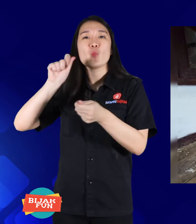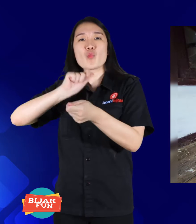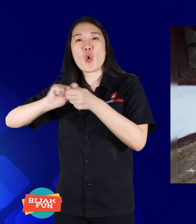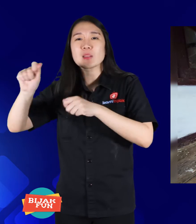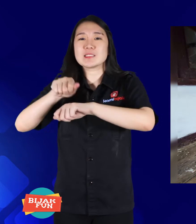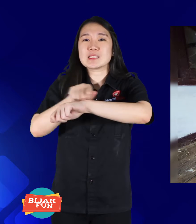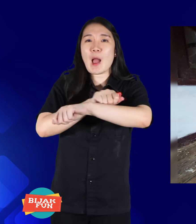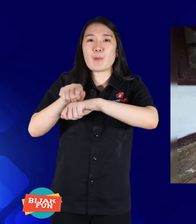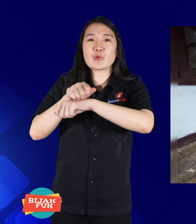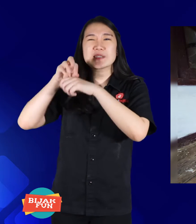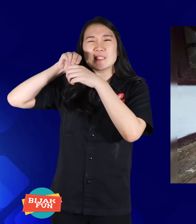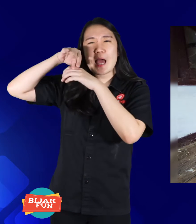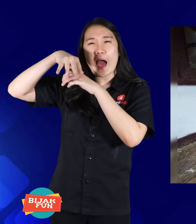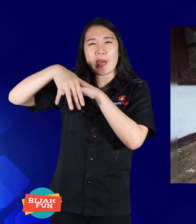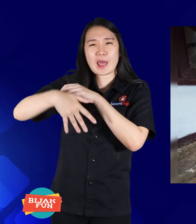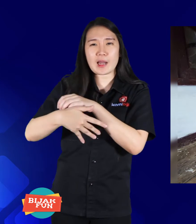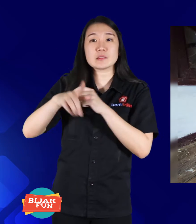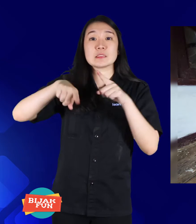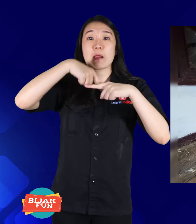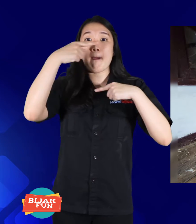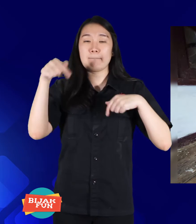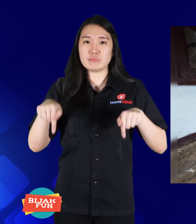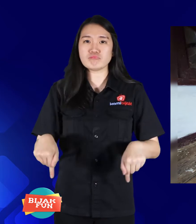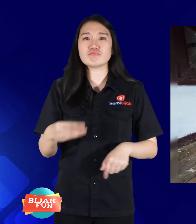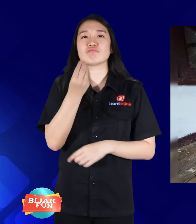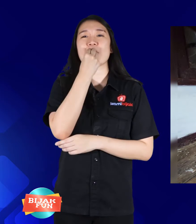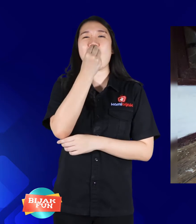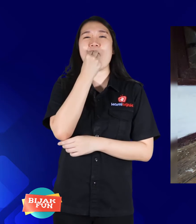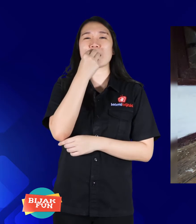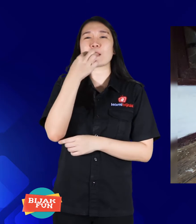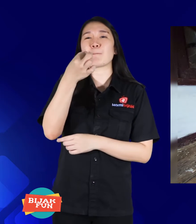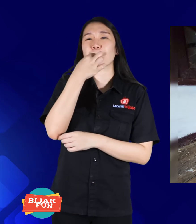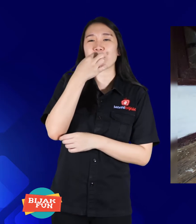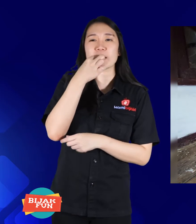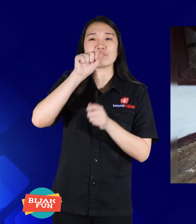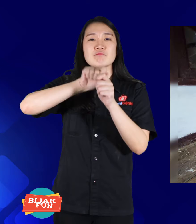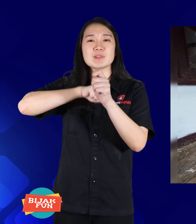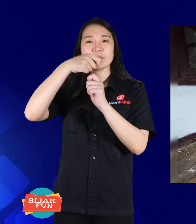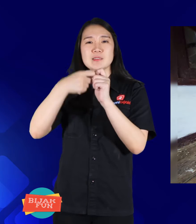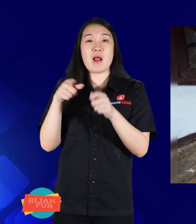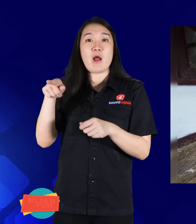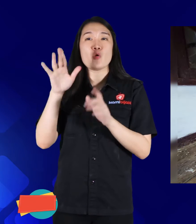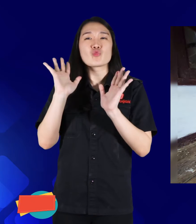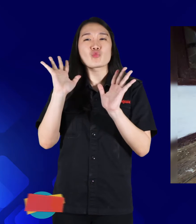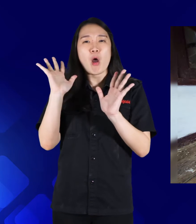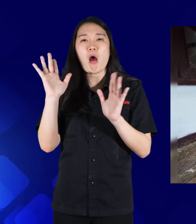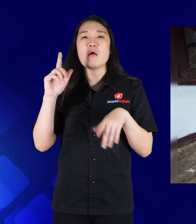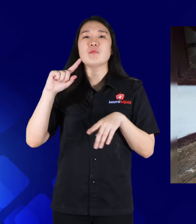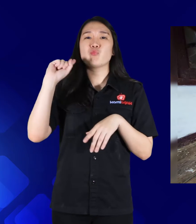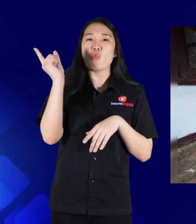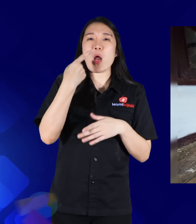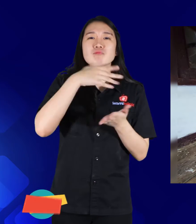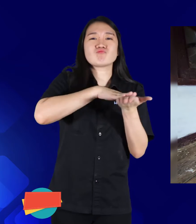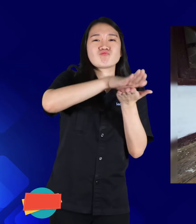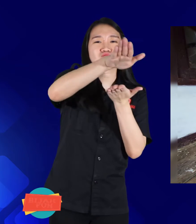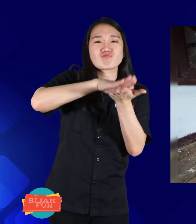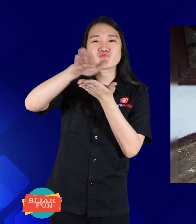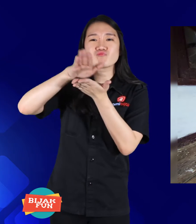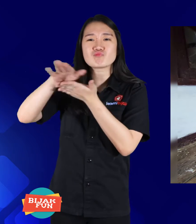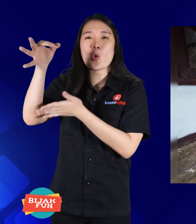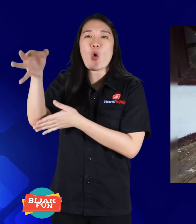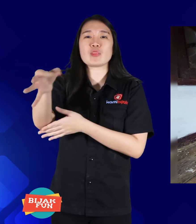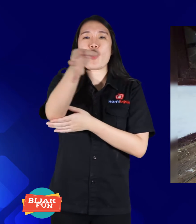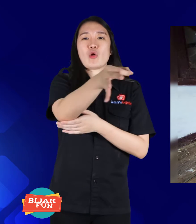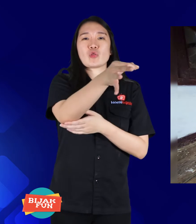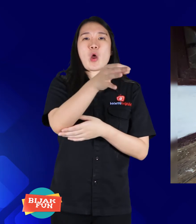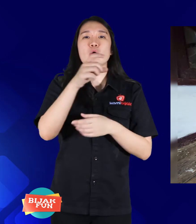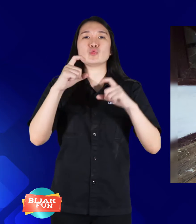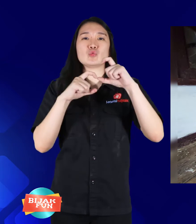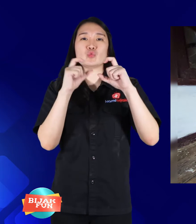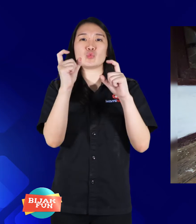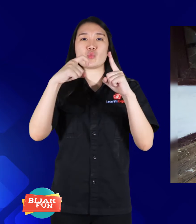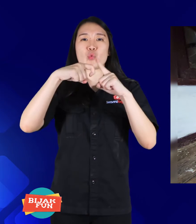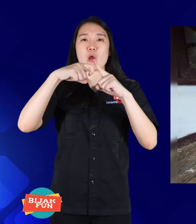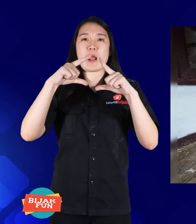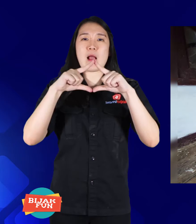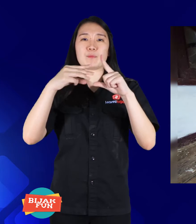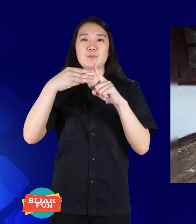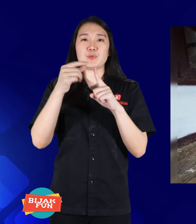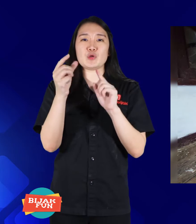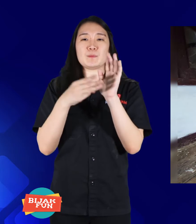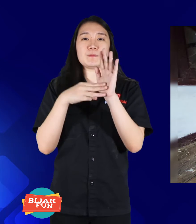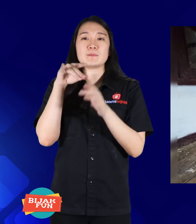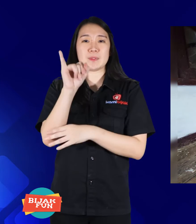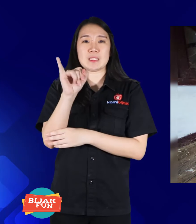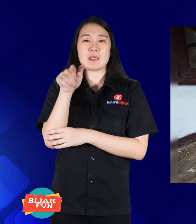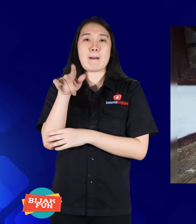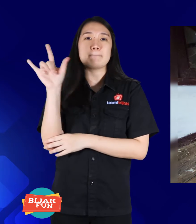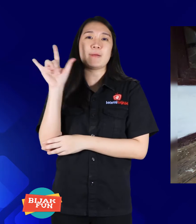making liquid soap, until today's food is banana chips, have started sending to the cities of Sukabumi and Bekasi.